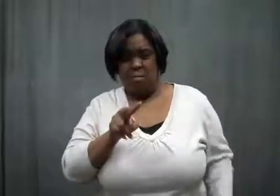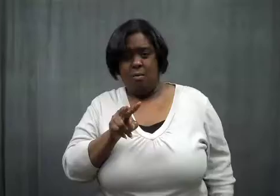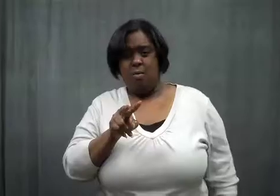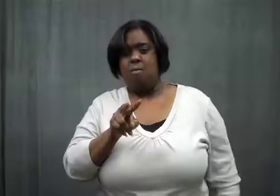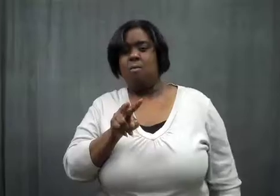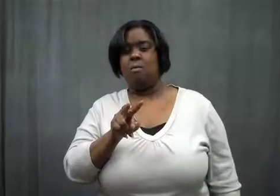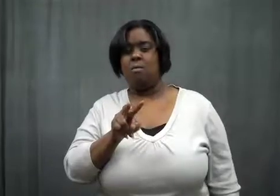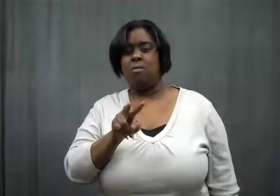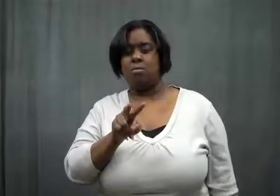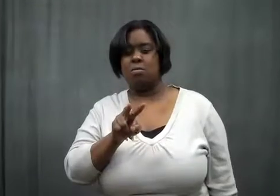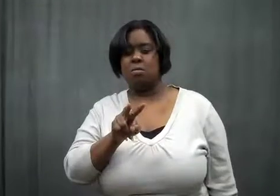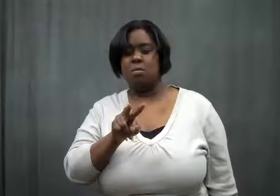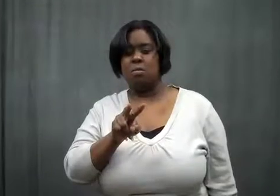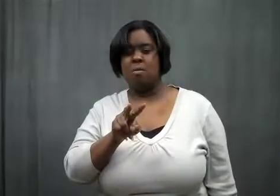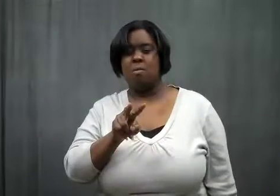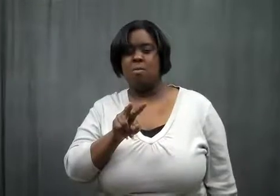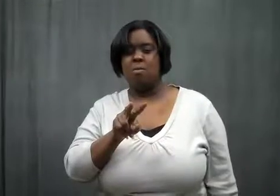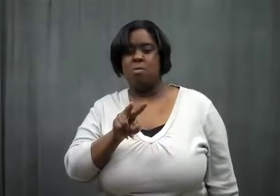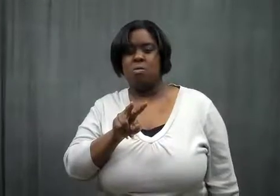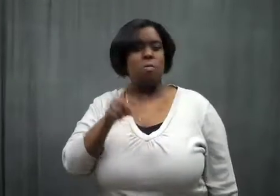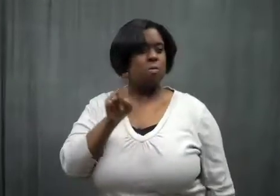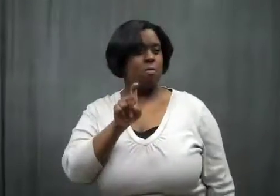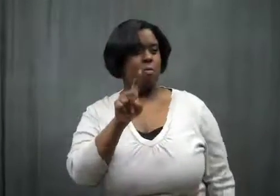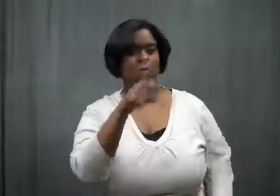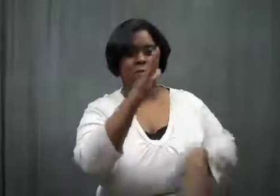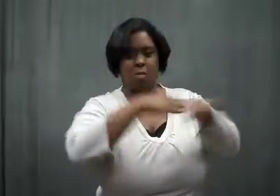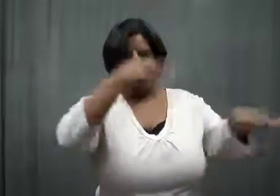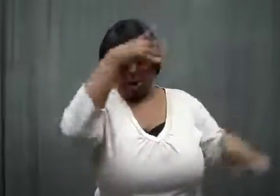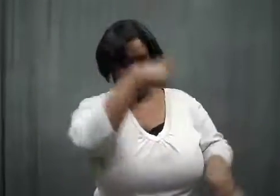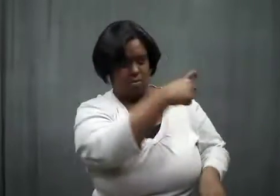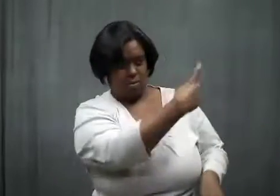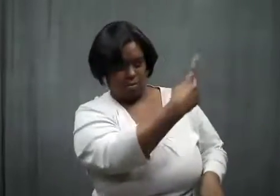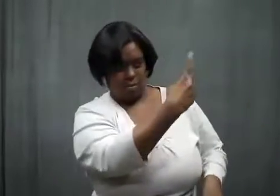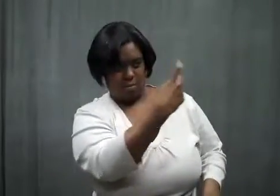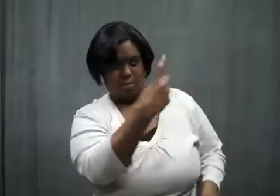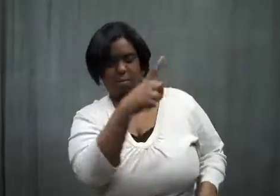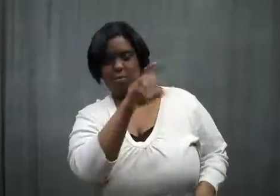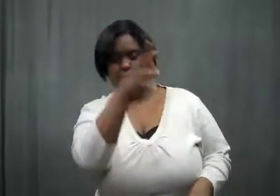She called my father into the room.